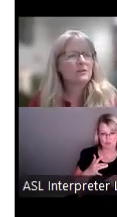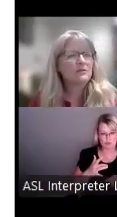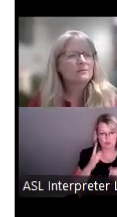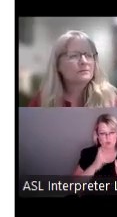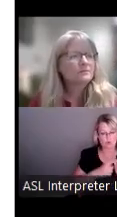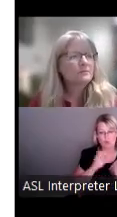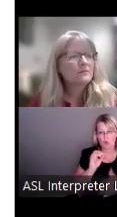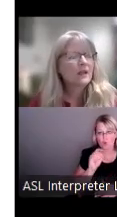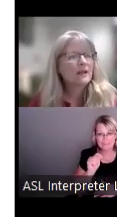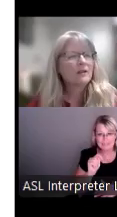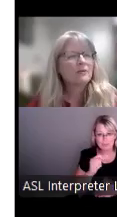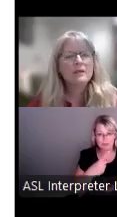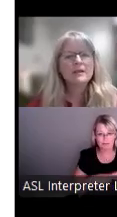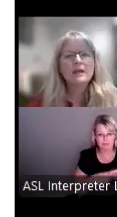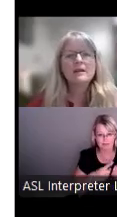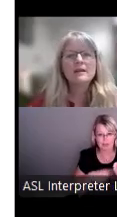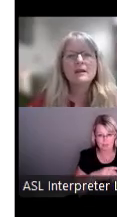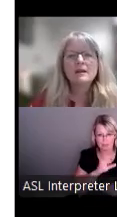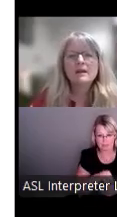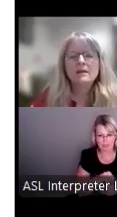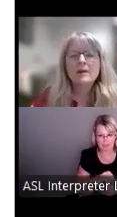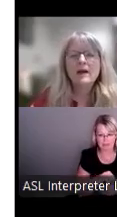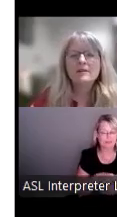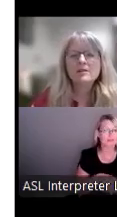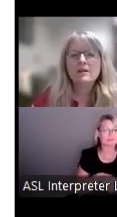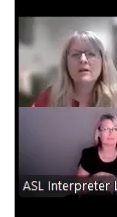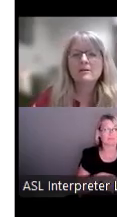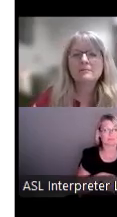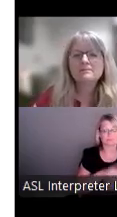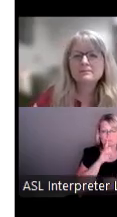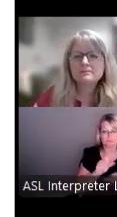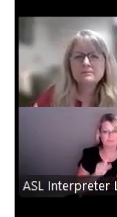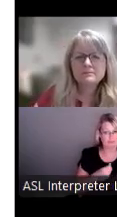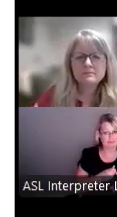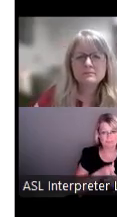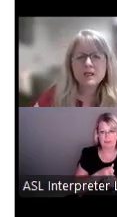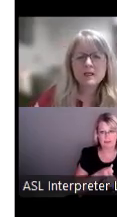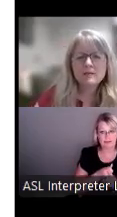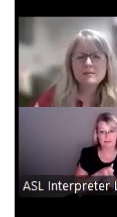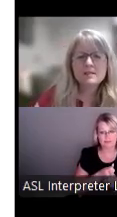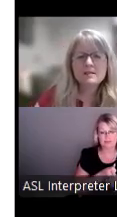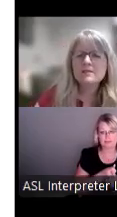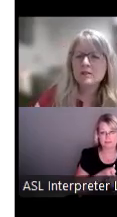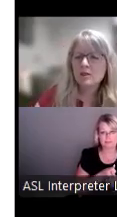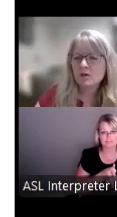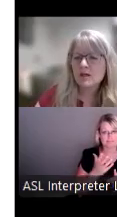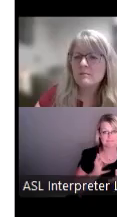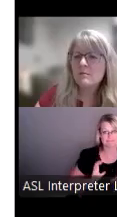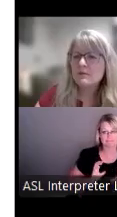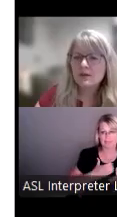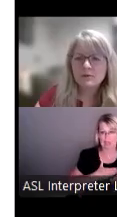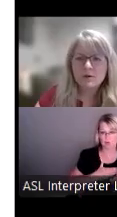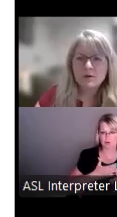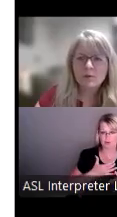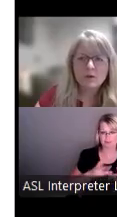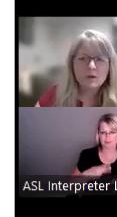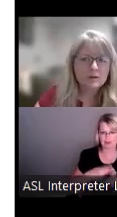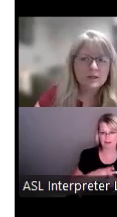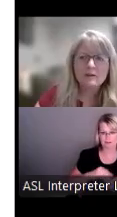to, and it can really impact our sense of security moving throughout our world.